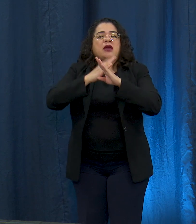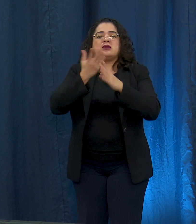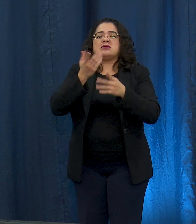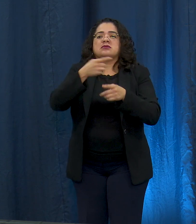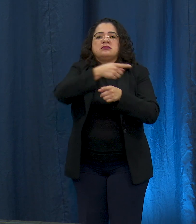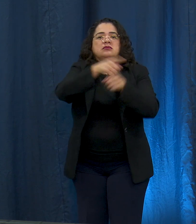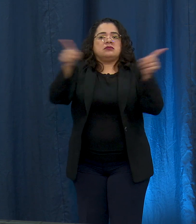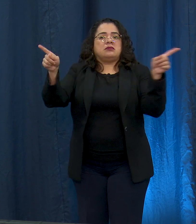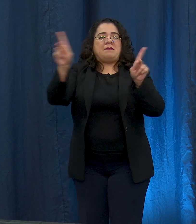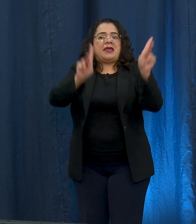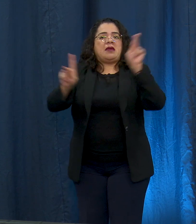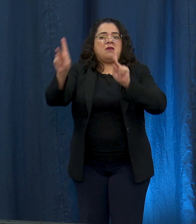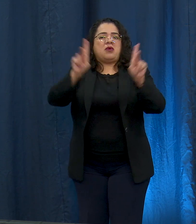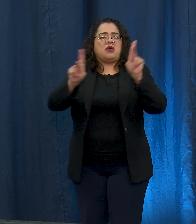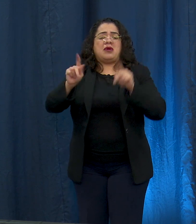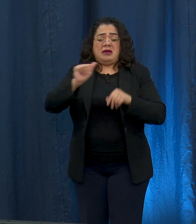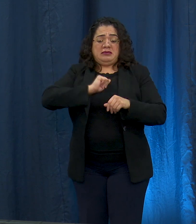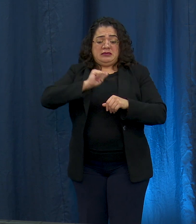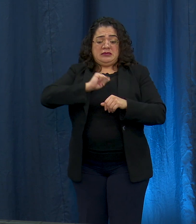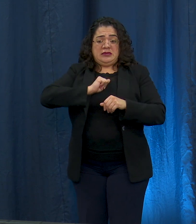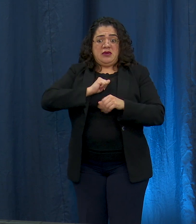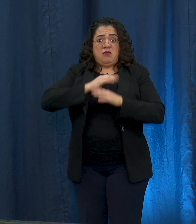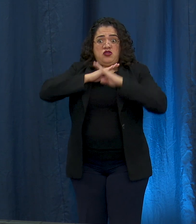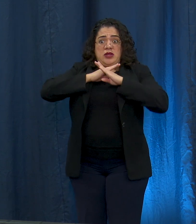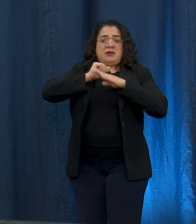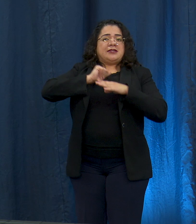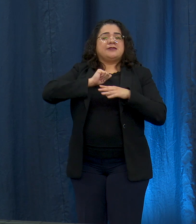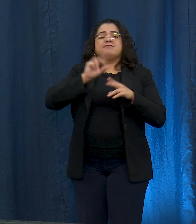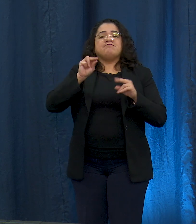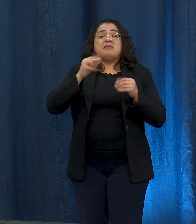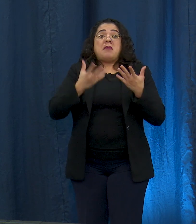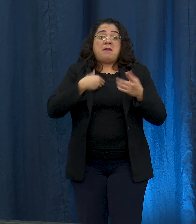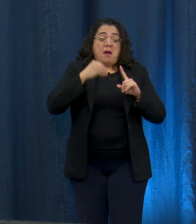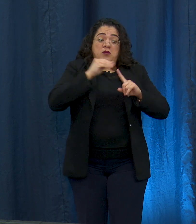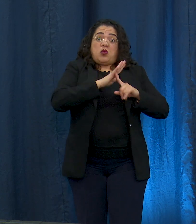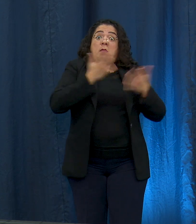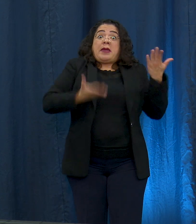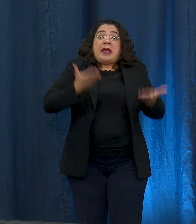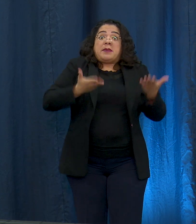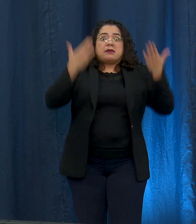it's protecting the the community so that in the event that you are one of